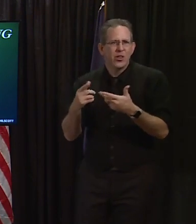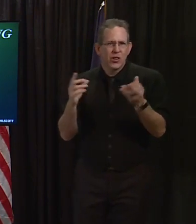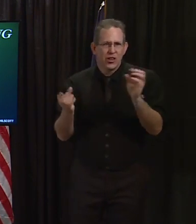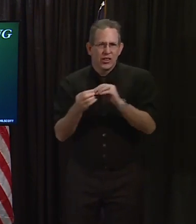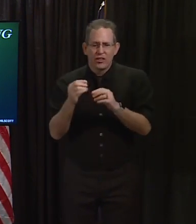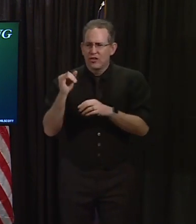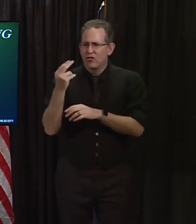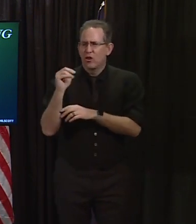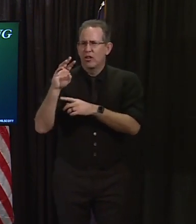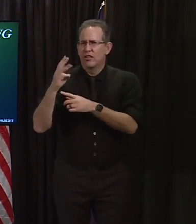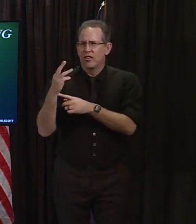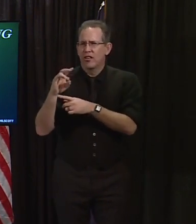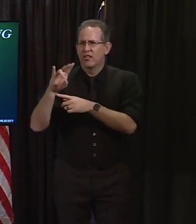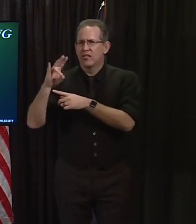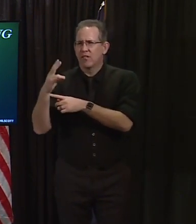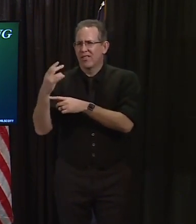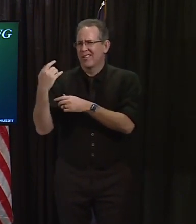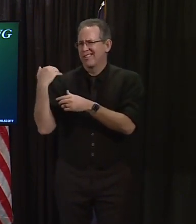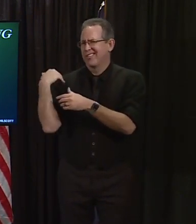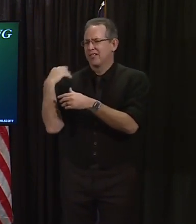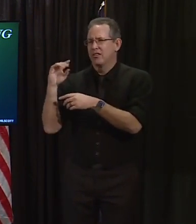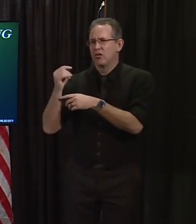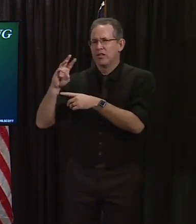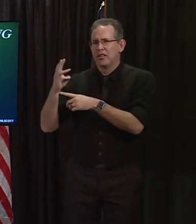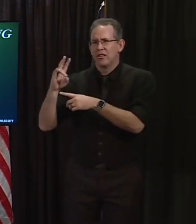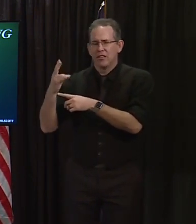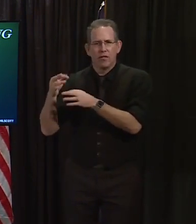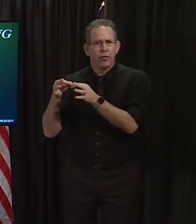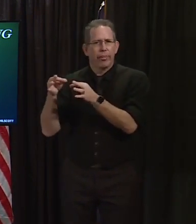First off, I want to apologize for the frustration this has caused vermonters,